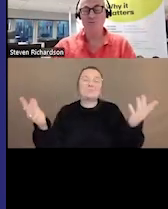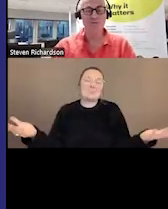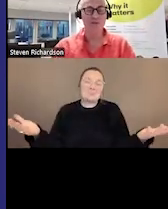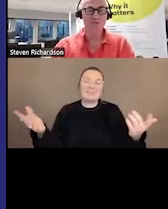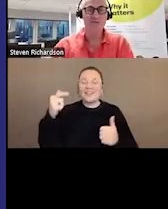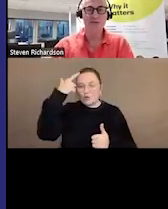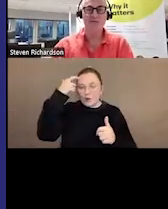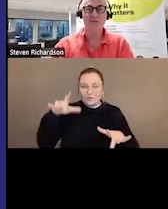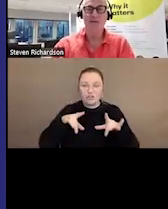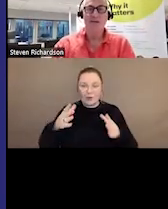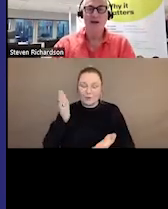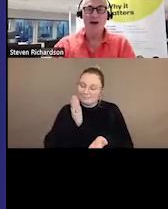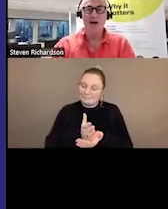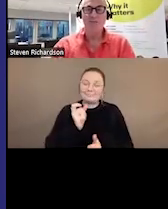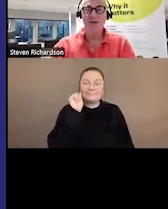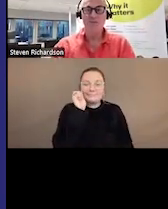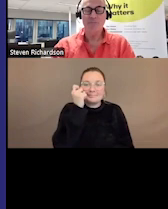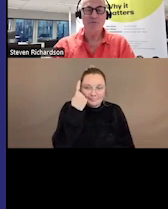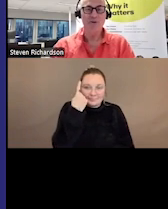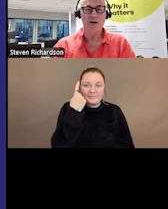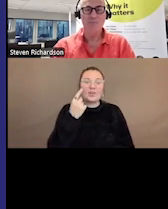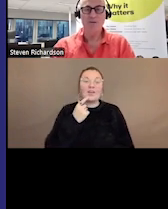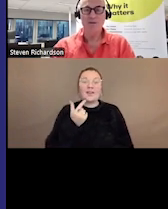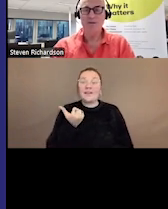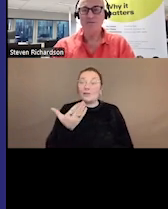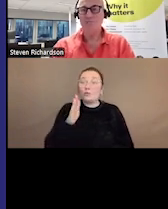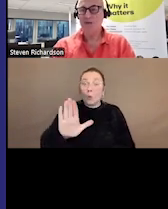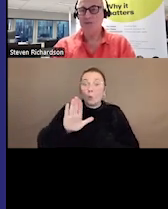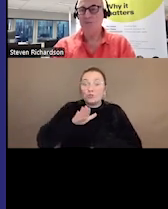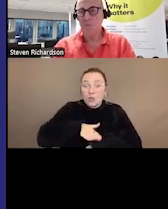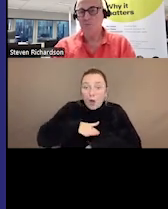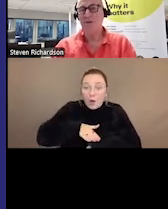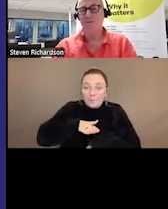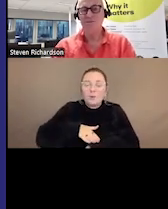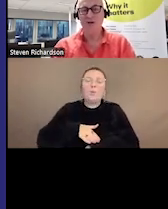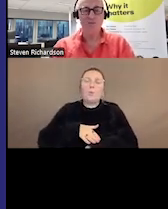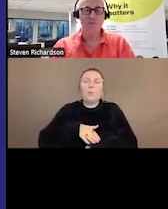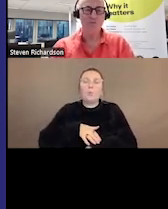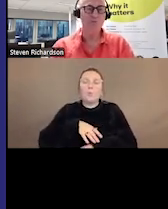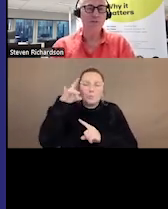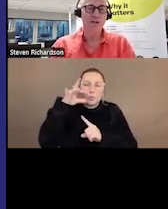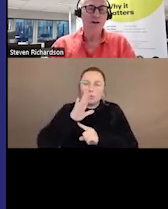we certainly understand that giving up your time is really important and your time is valuable.